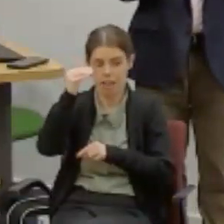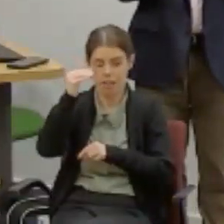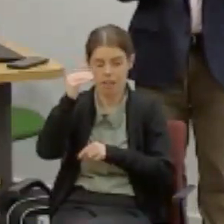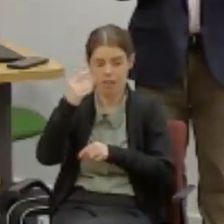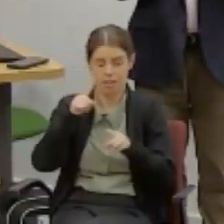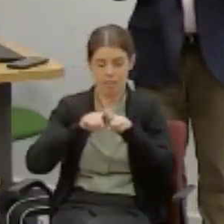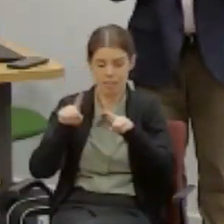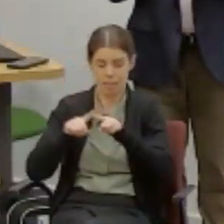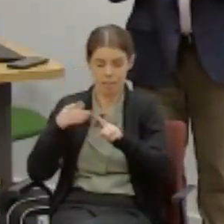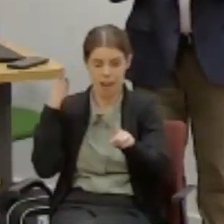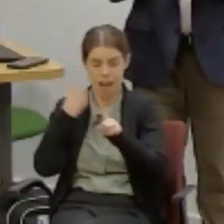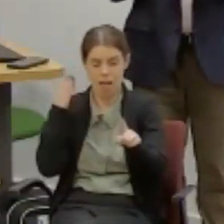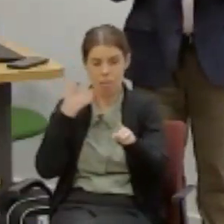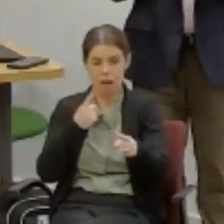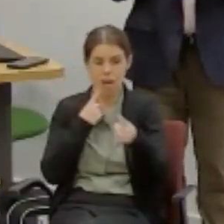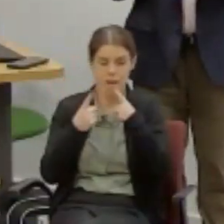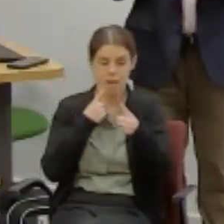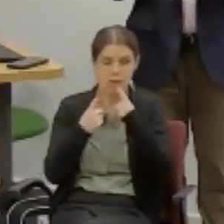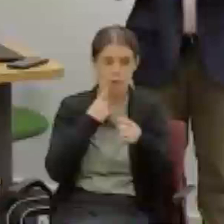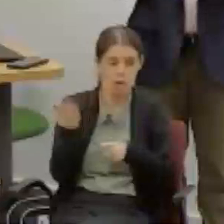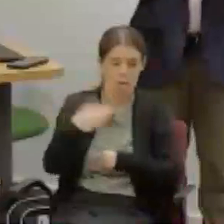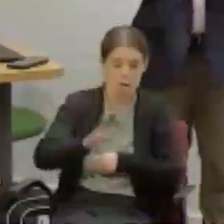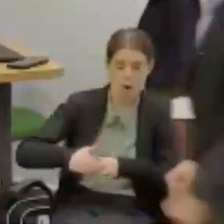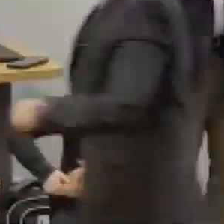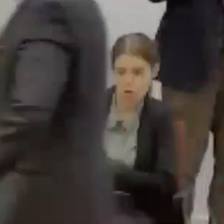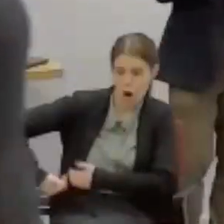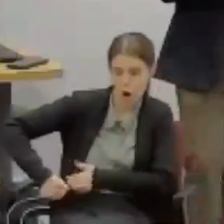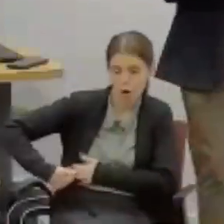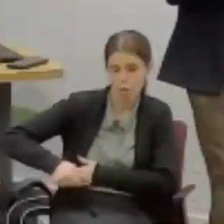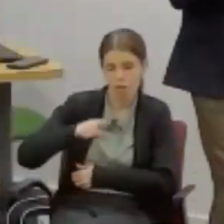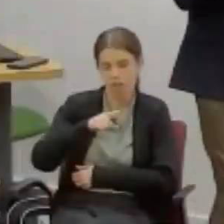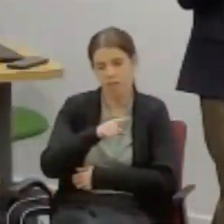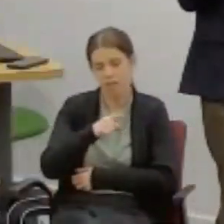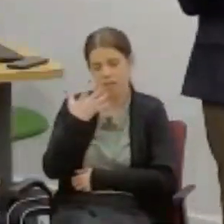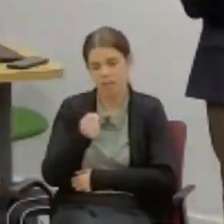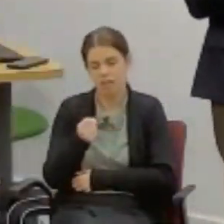the data we look at. Rugby is probably kind of more amateur rugby and international level.